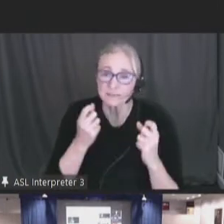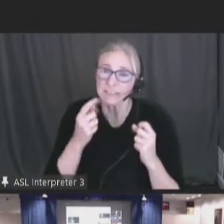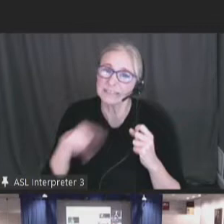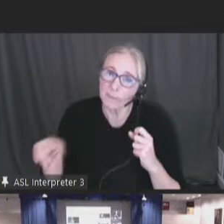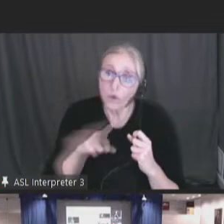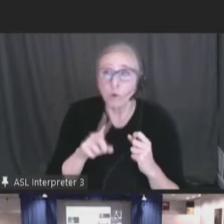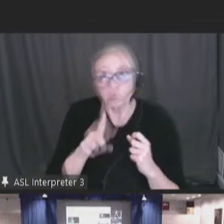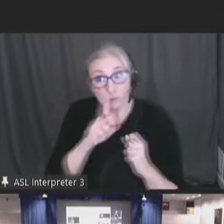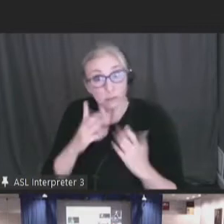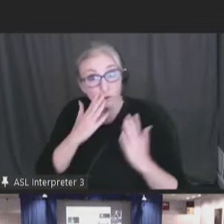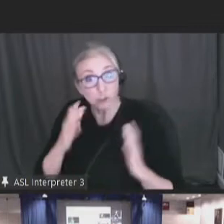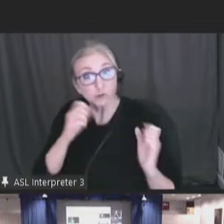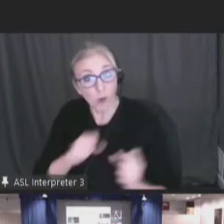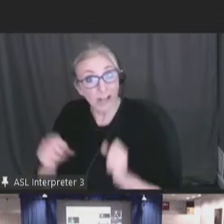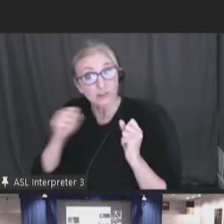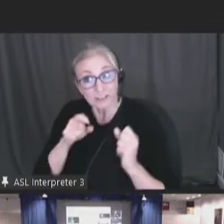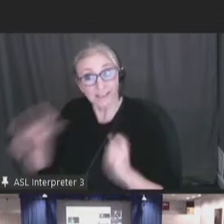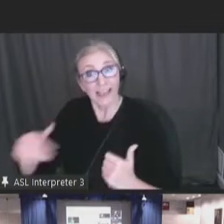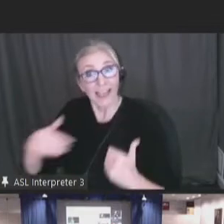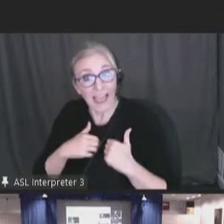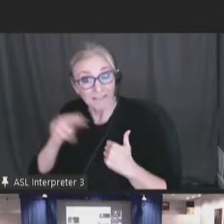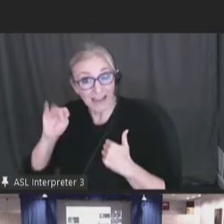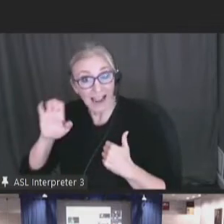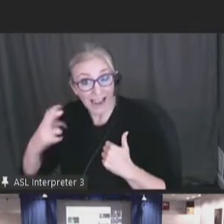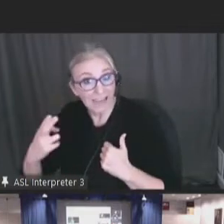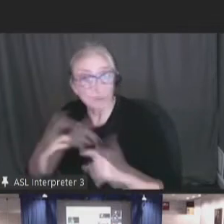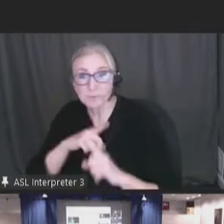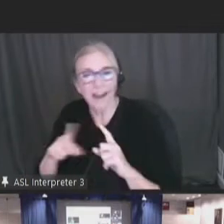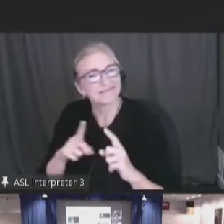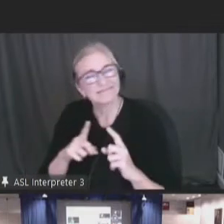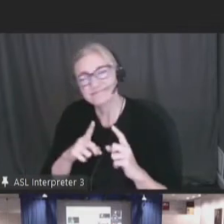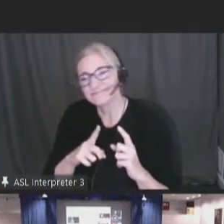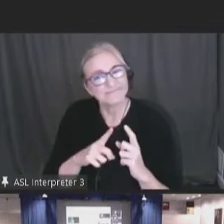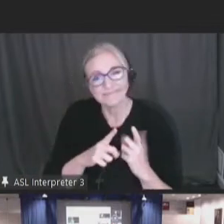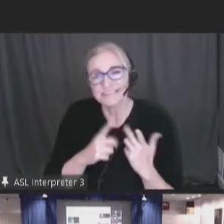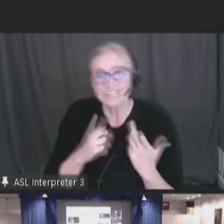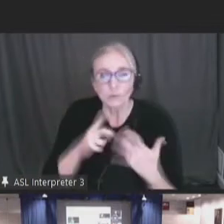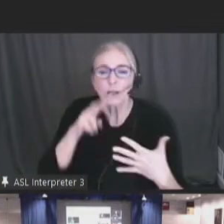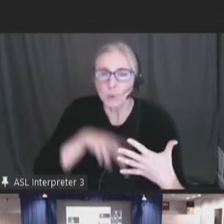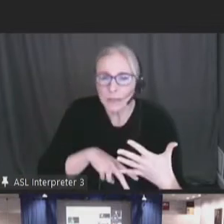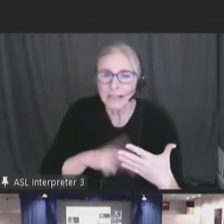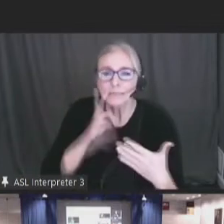strategies of NIH. And we -- you know, you can read about that on places like CNN Health.